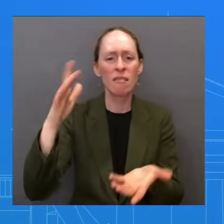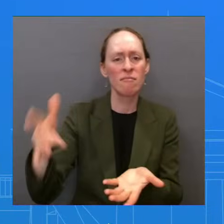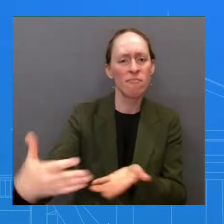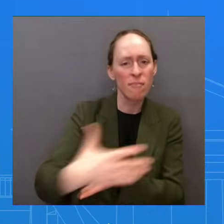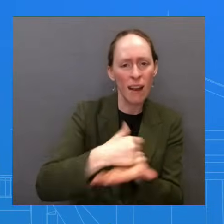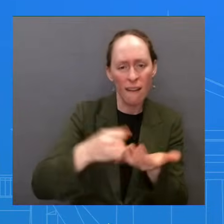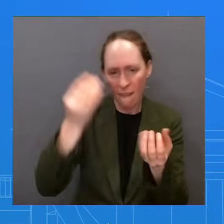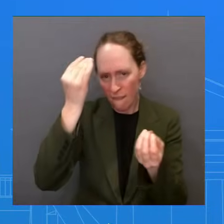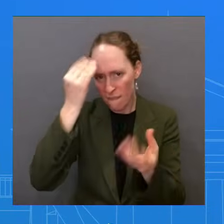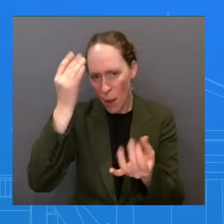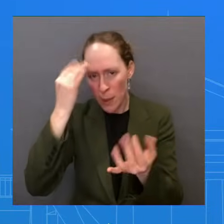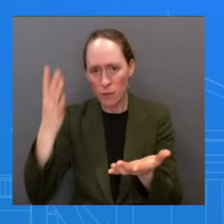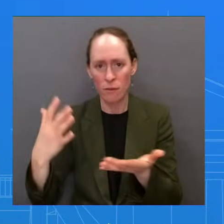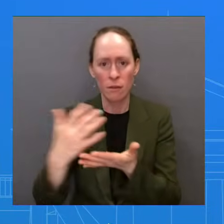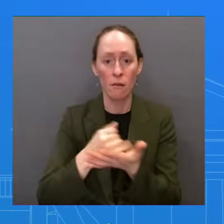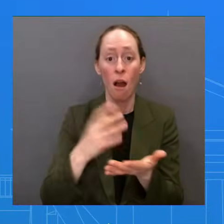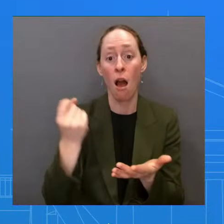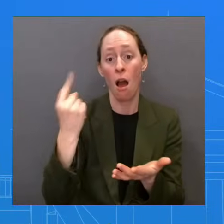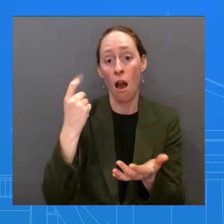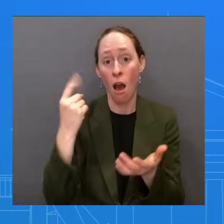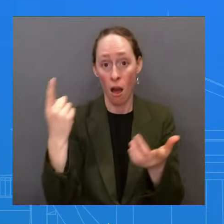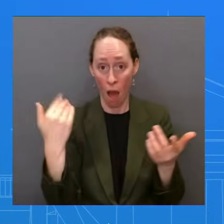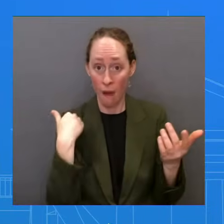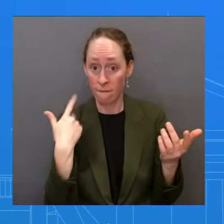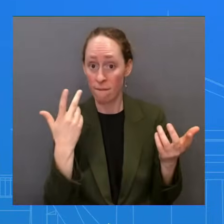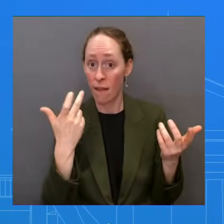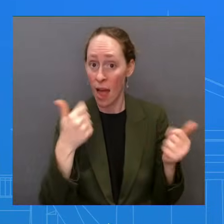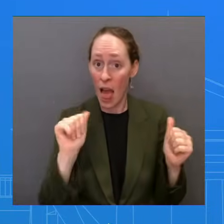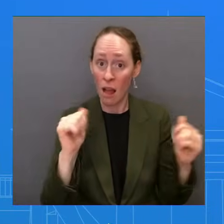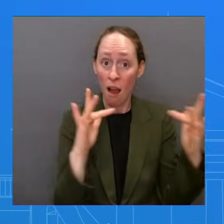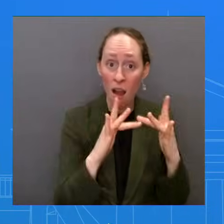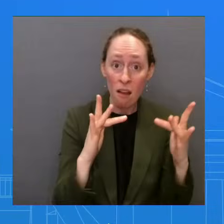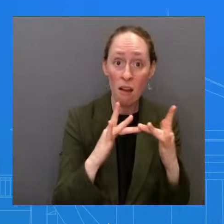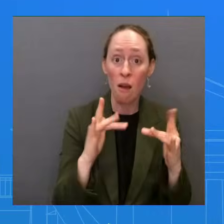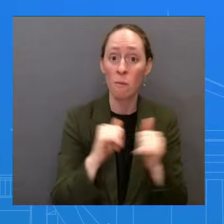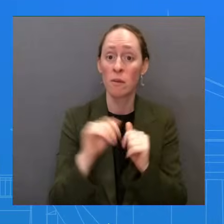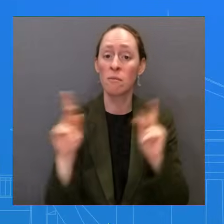This will free up Border Patrol agents to perform their critical law enforcement duties.